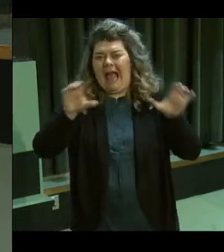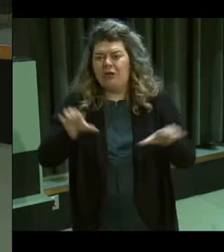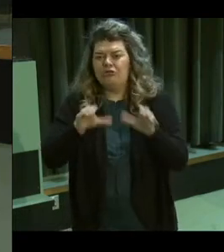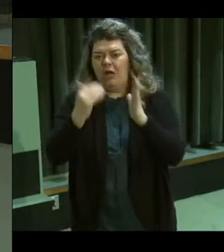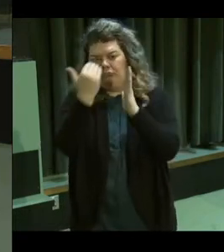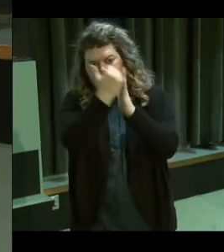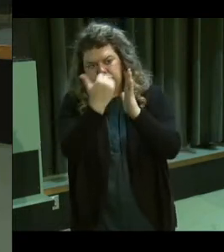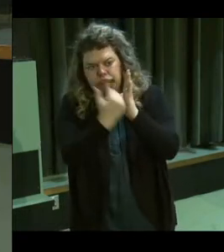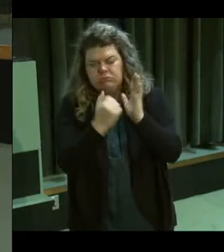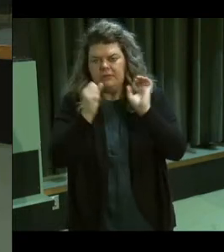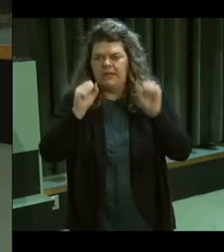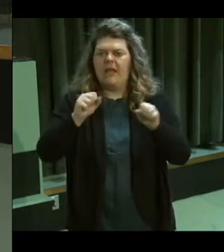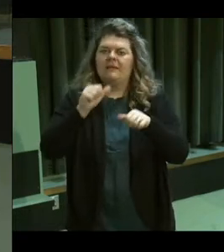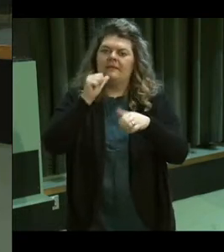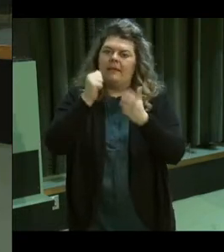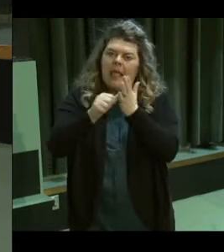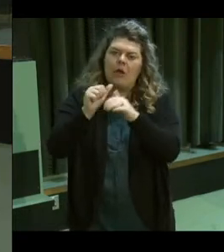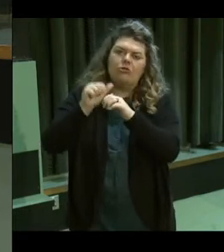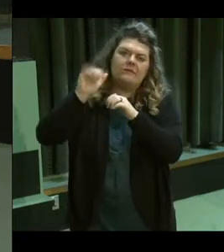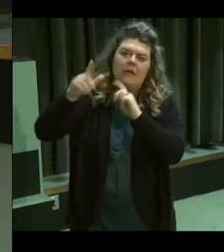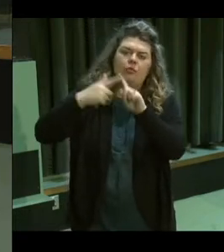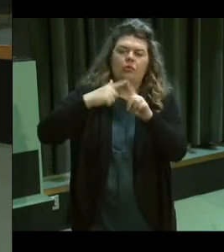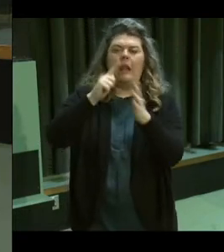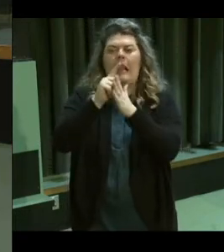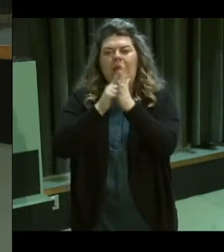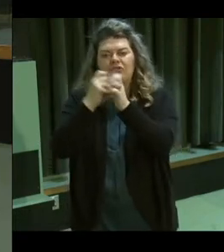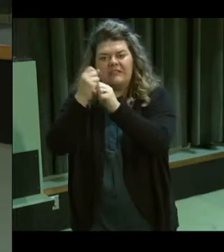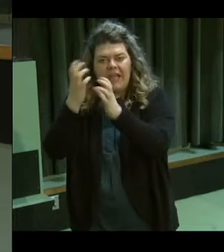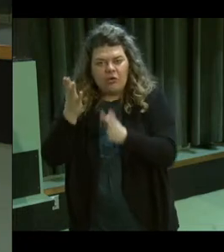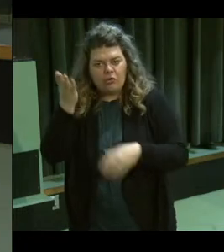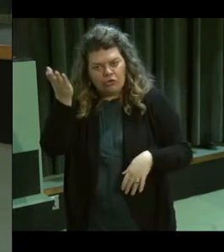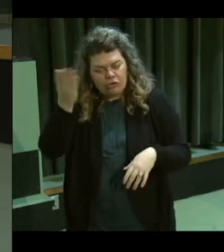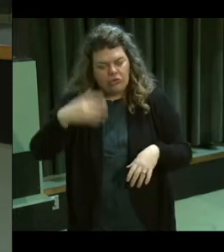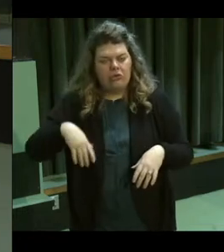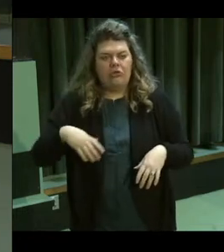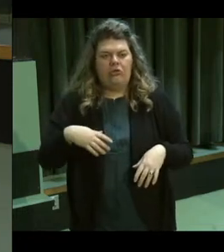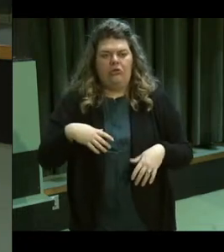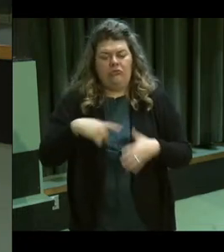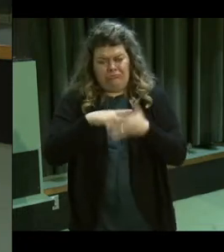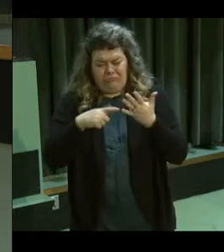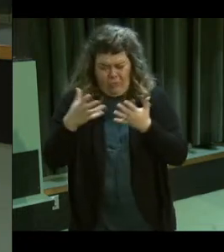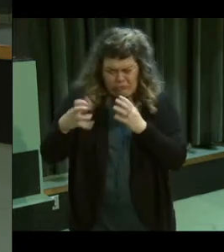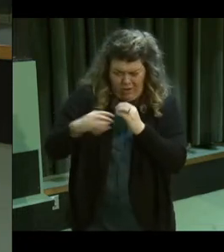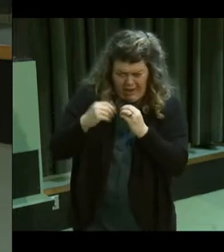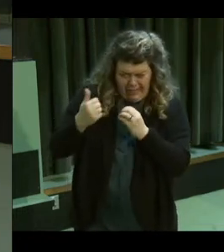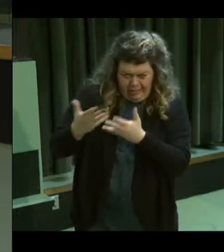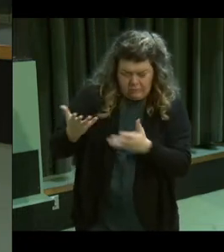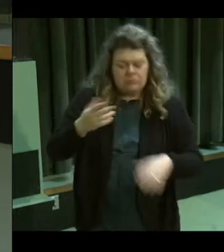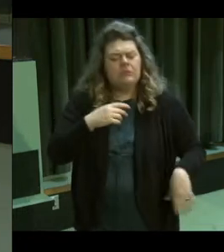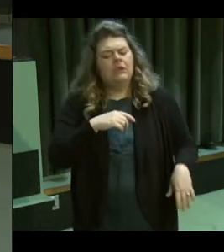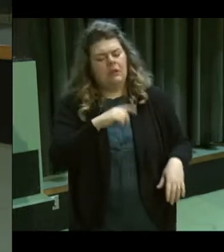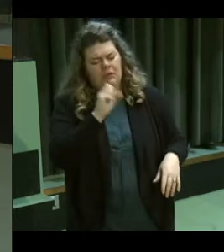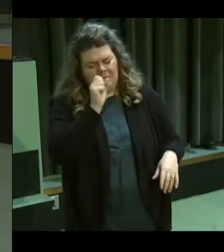to action, you know, sending letters to legislate hours,